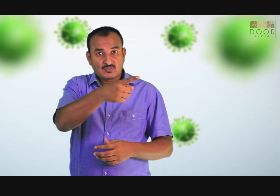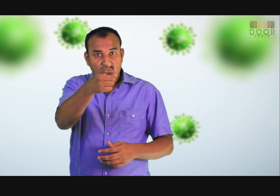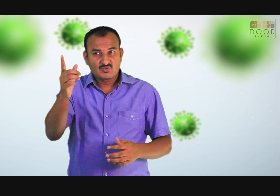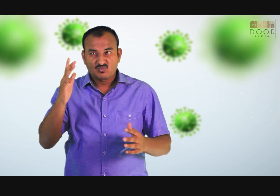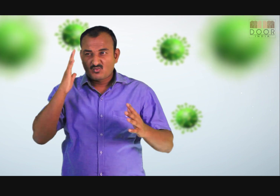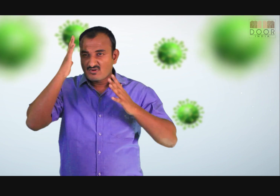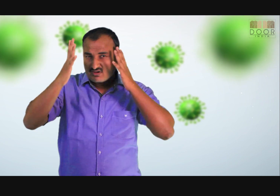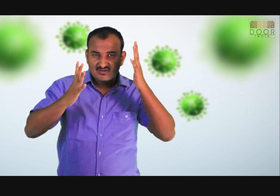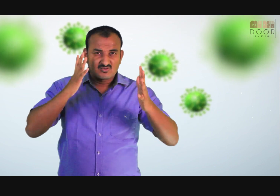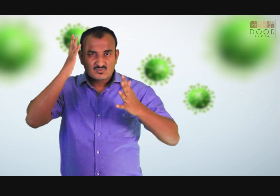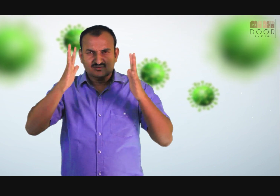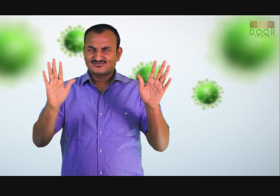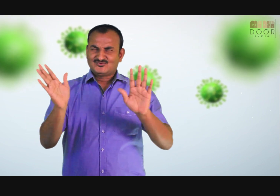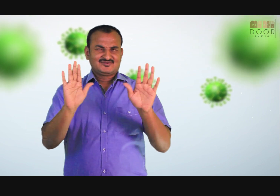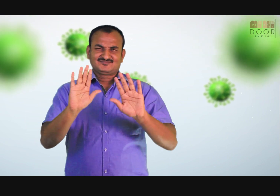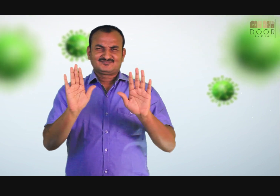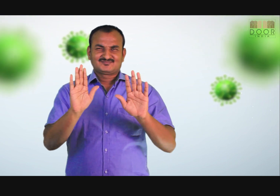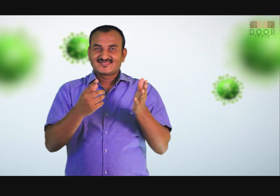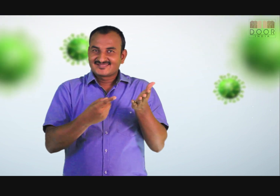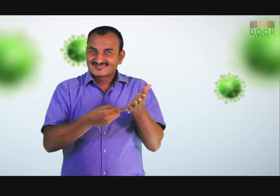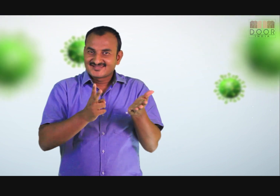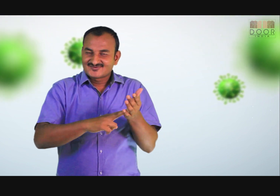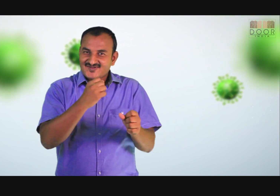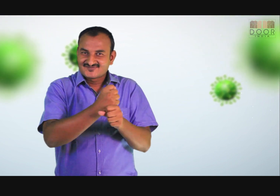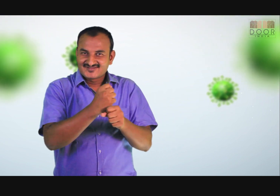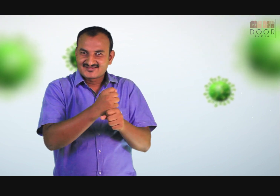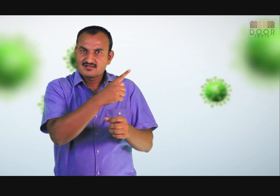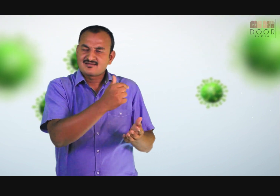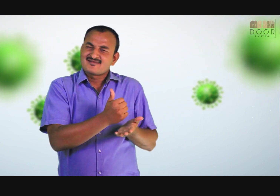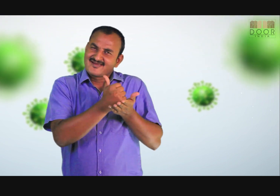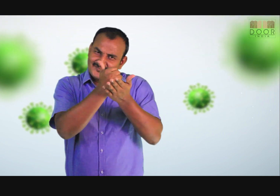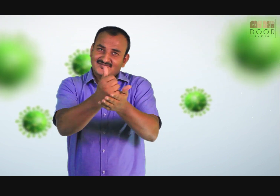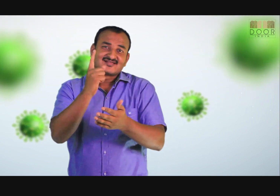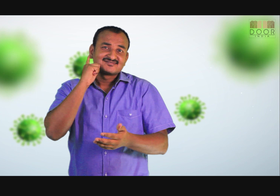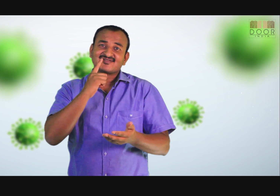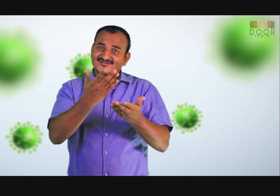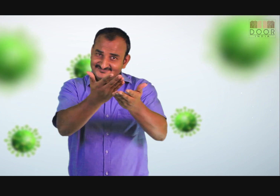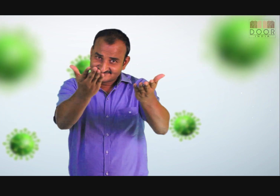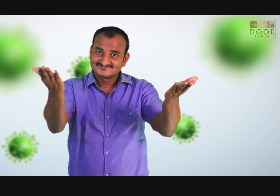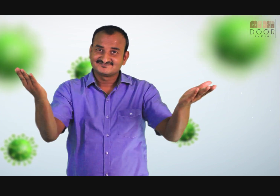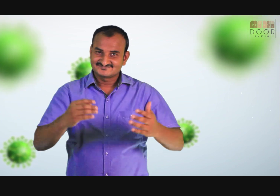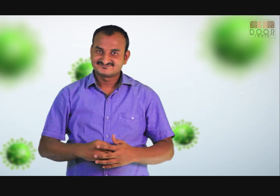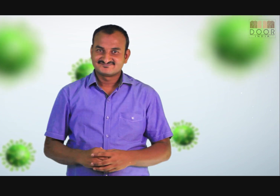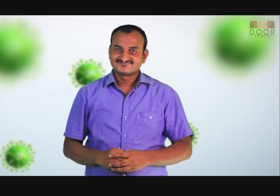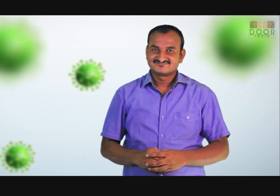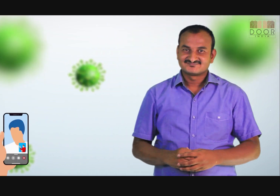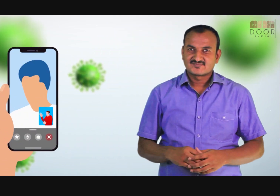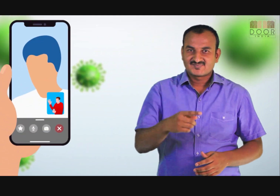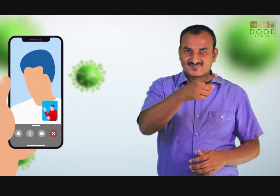You don’t have to worry as Tamil Nadu govt is ready to help the Deaf people.